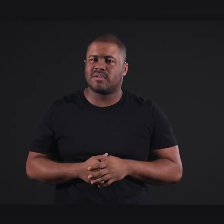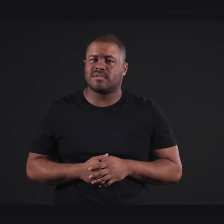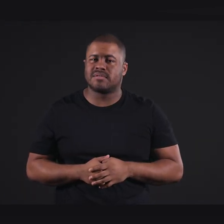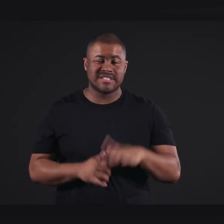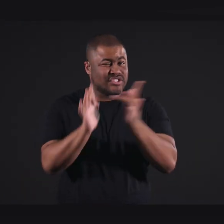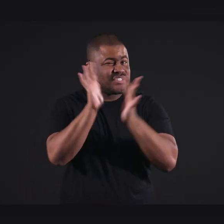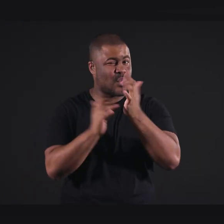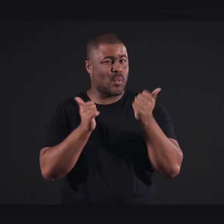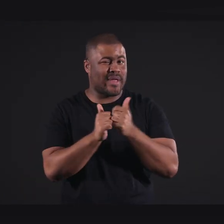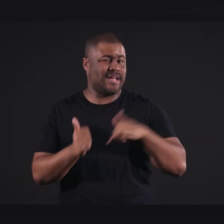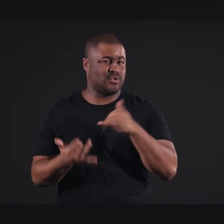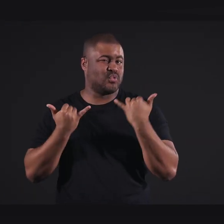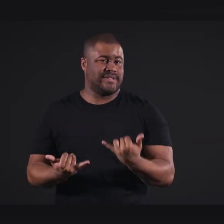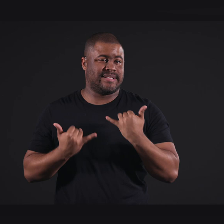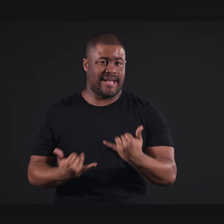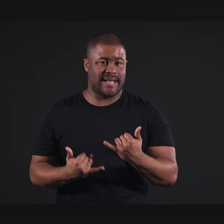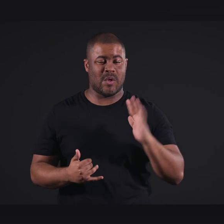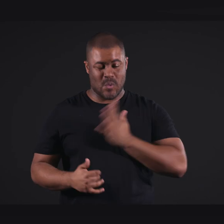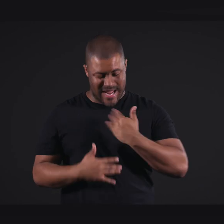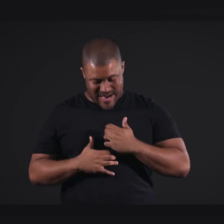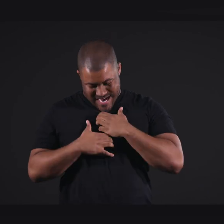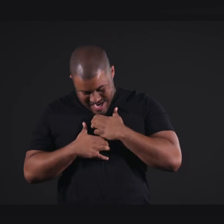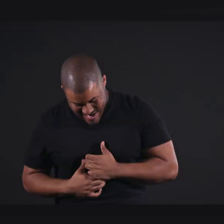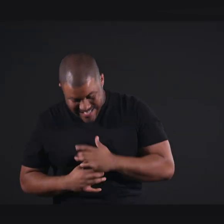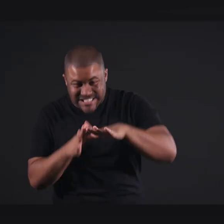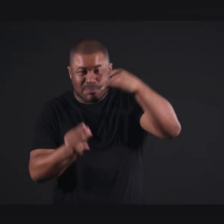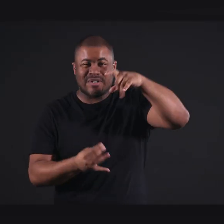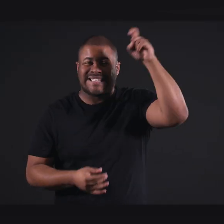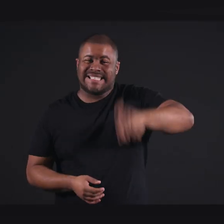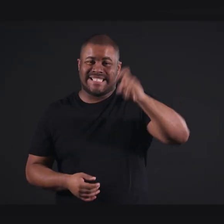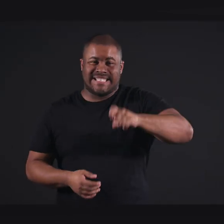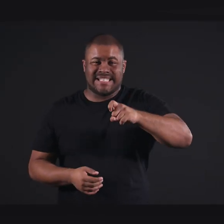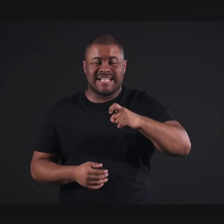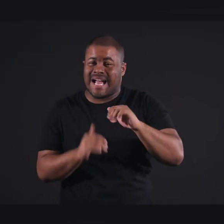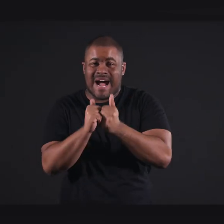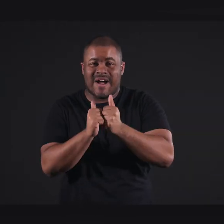Jesus is with us today in our deepest hungers and hardest strife.